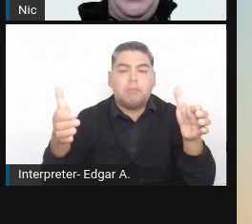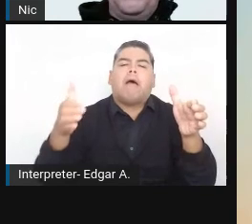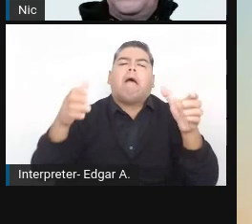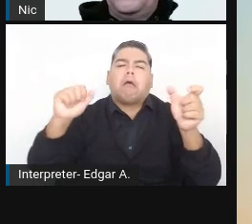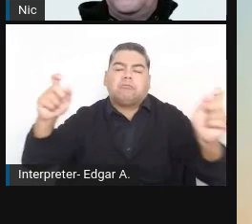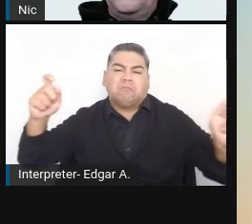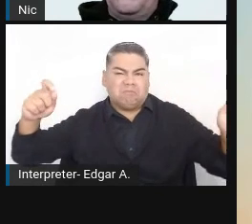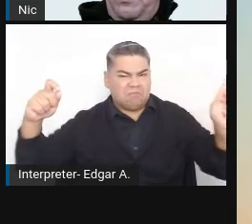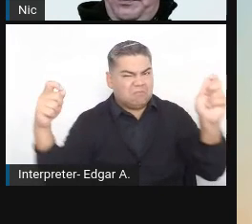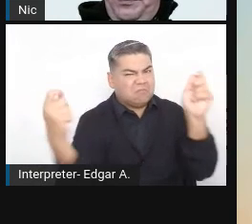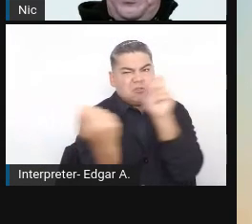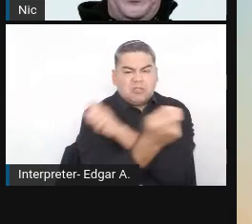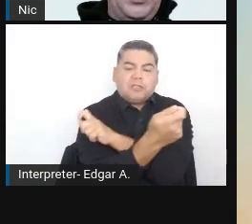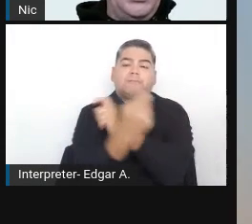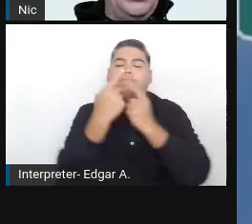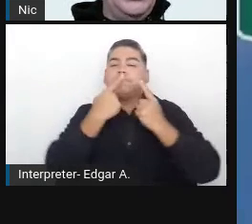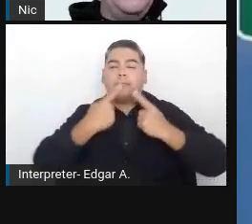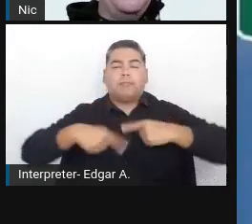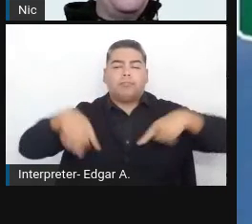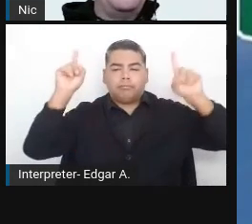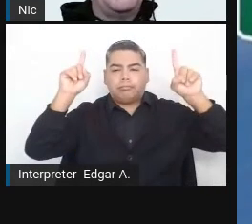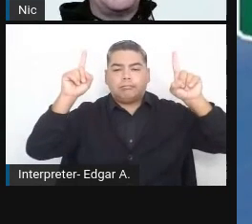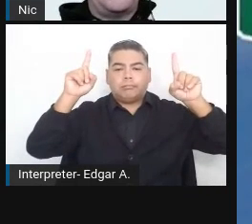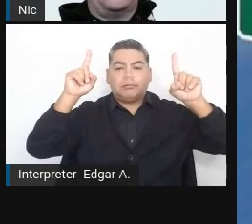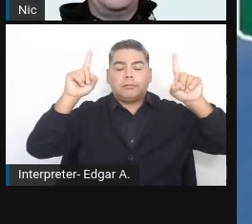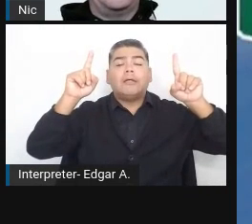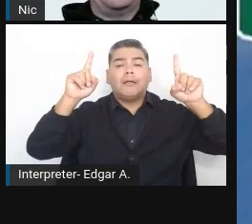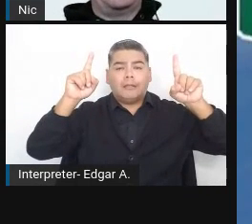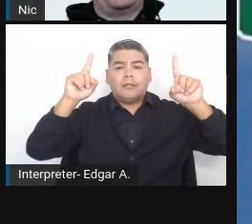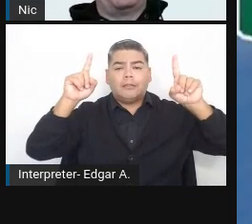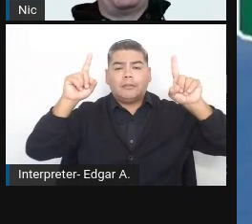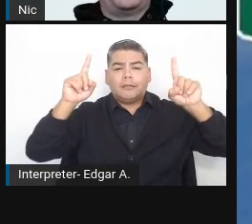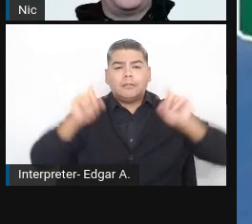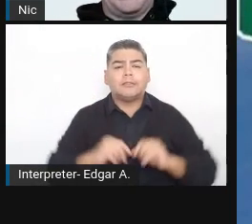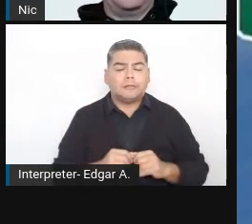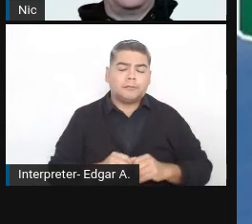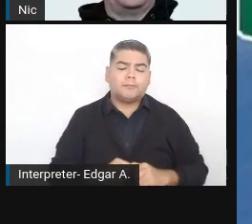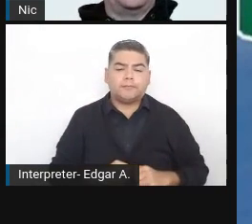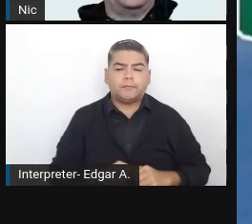I'm going to leave this docket with a challenge for you.